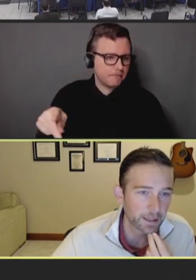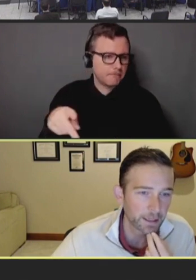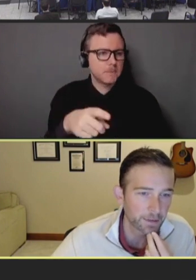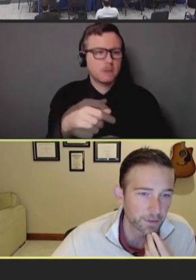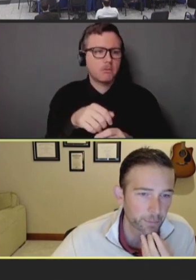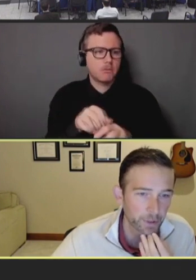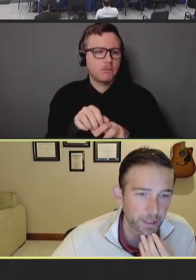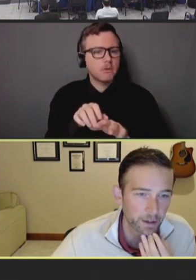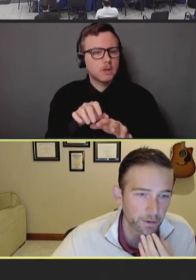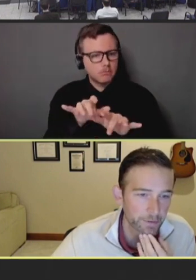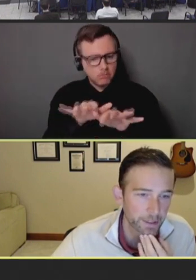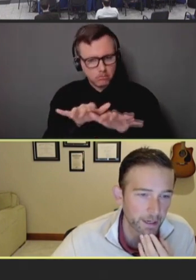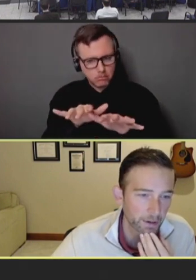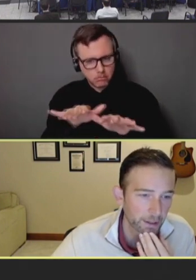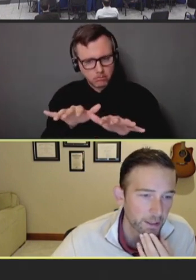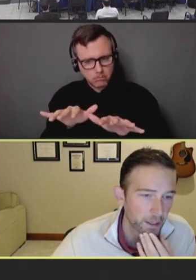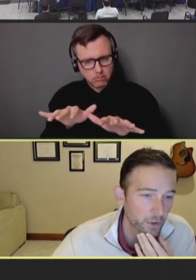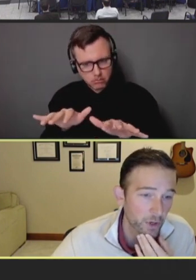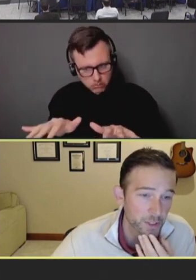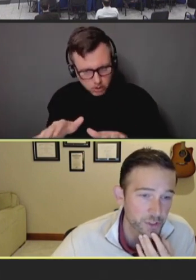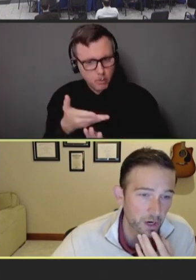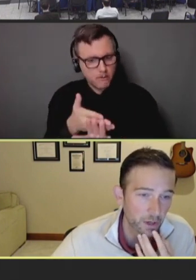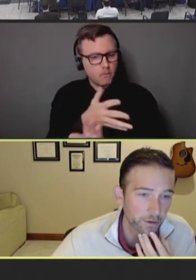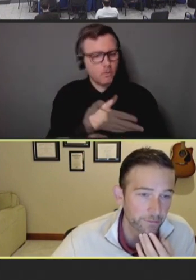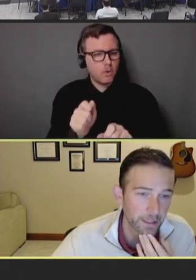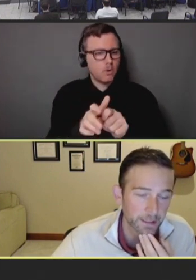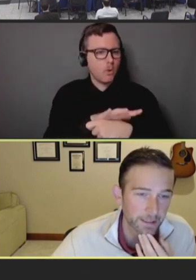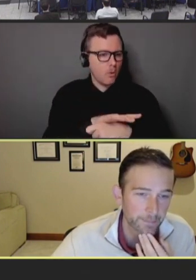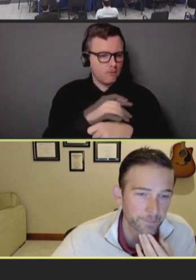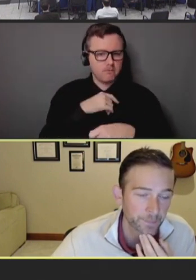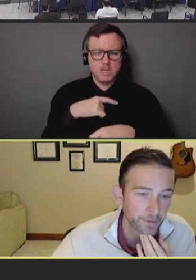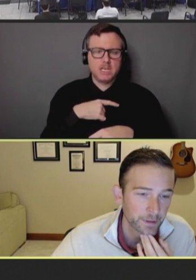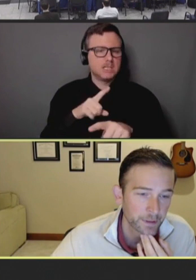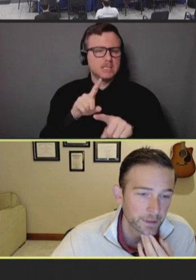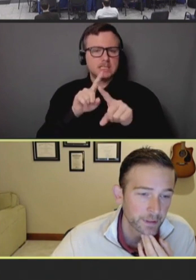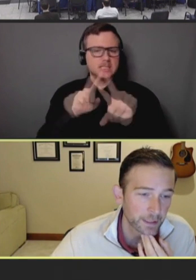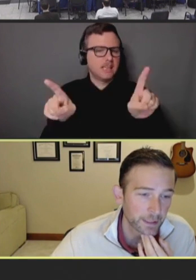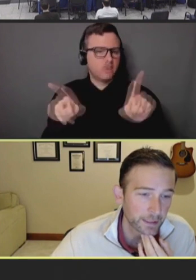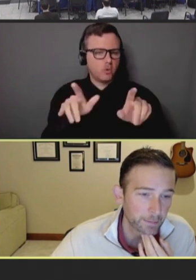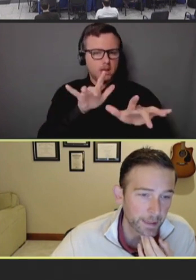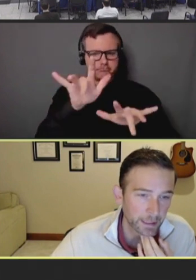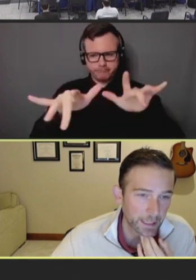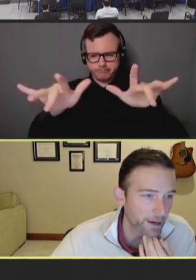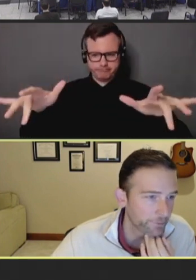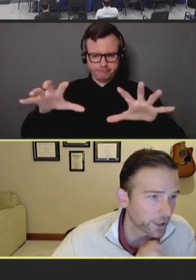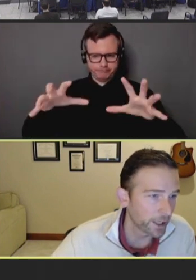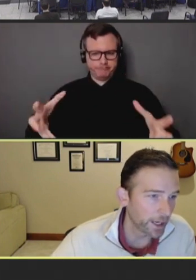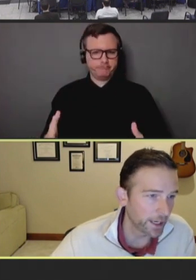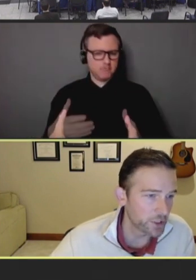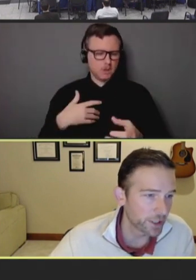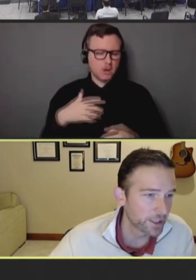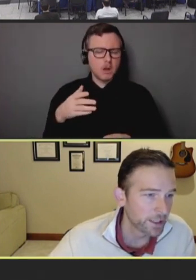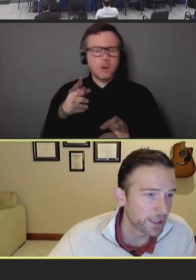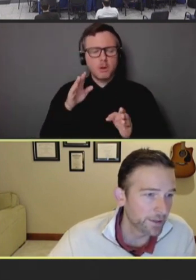in the pre COVID era across geography mainly in Africa and Asia.